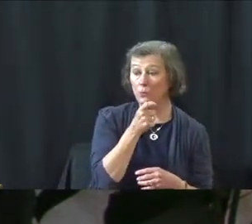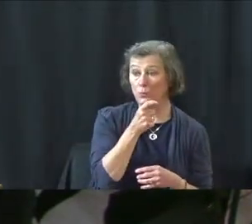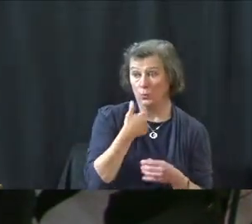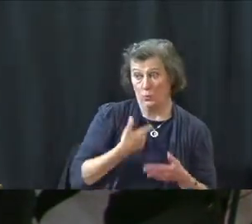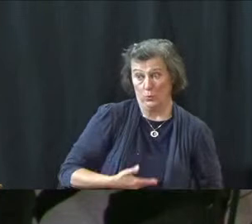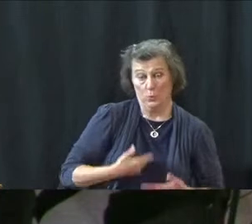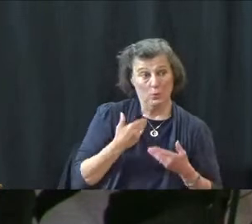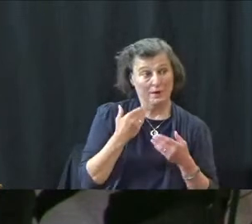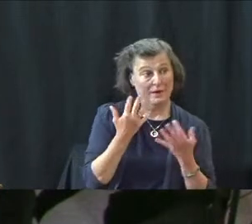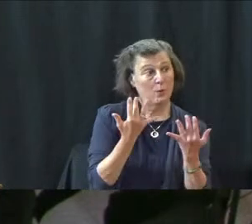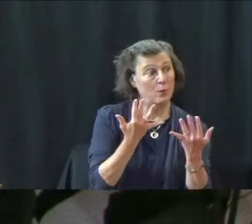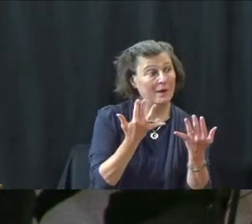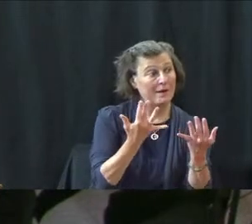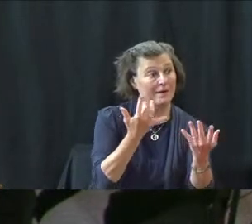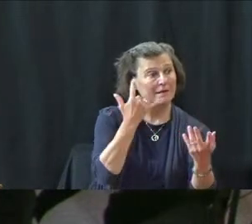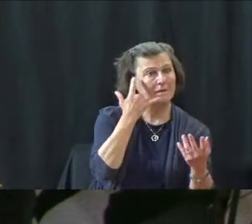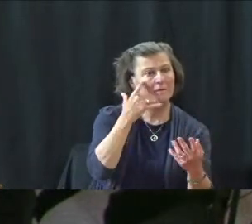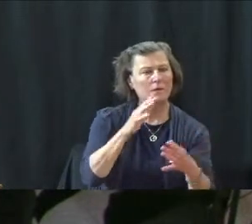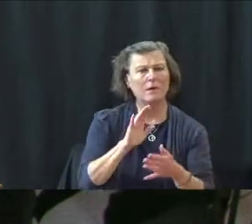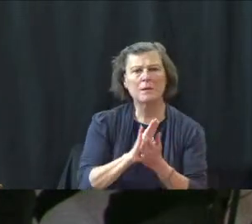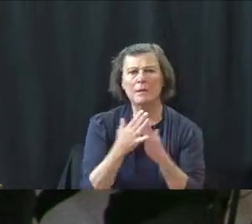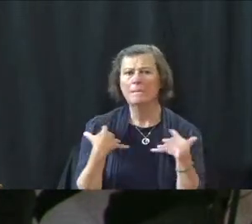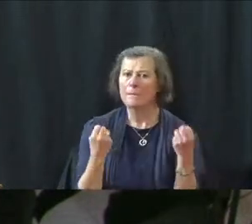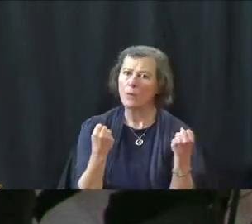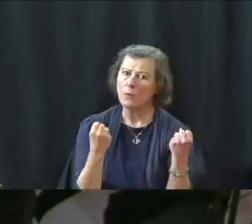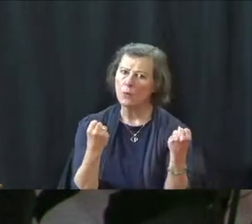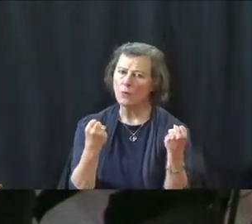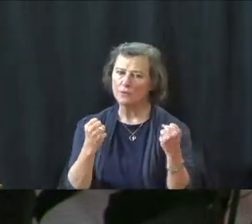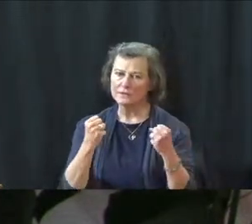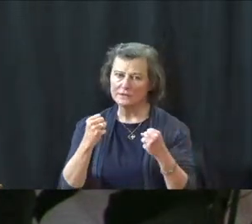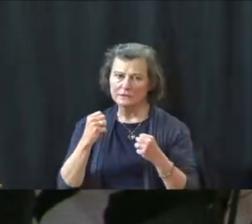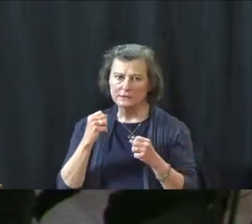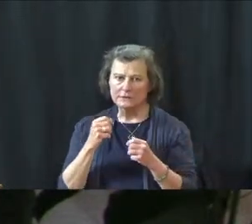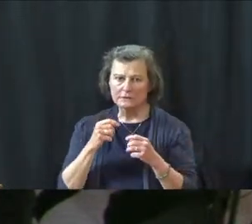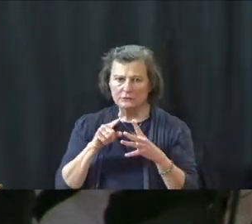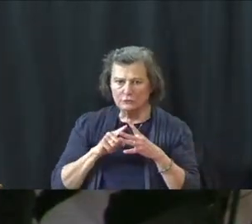May we be bold and courageous to chart a new future.